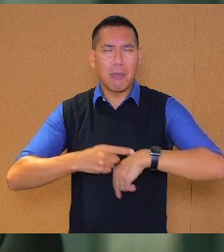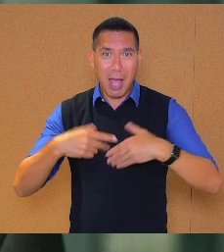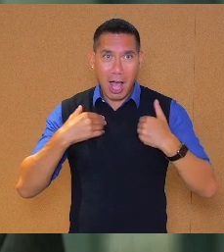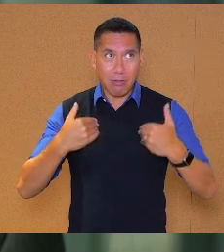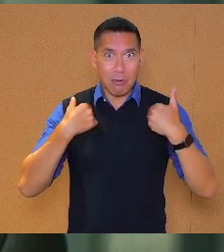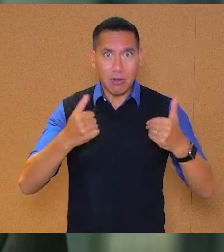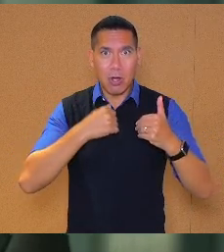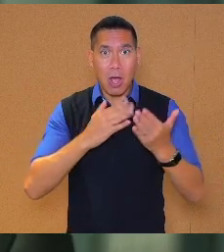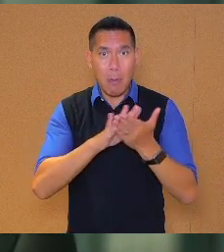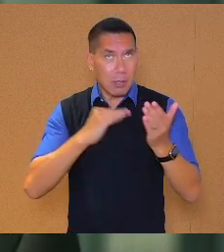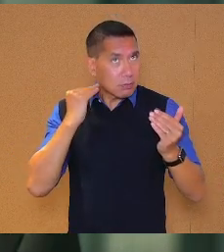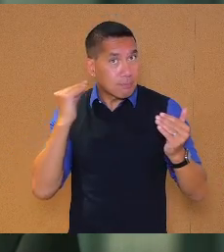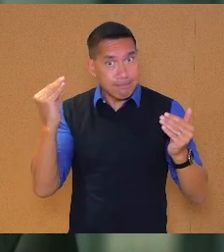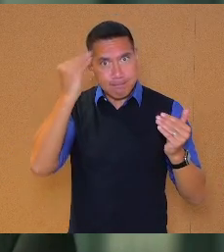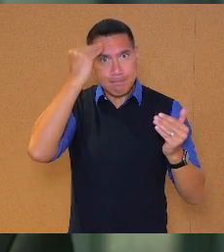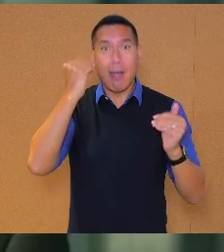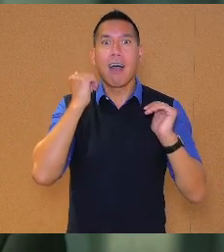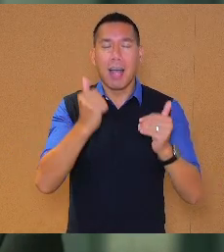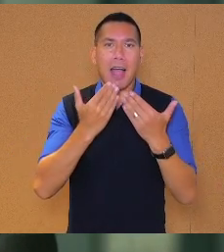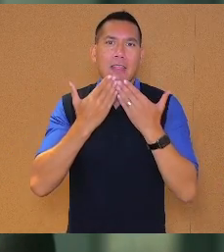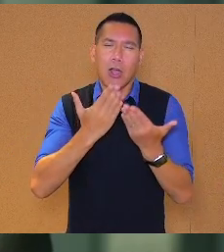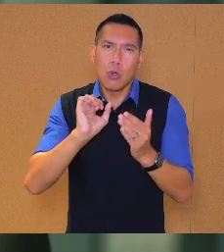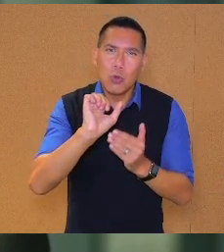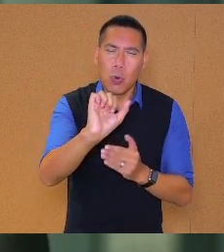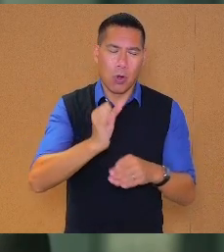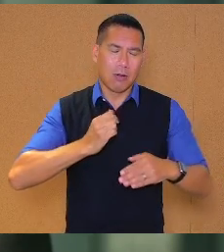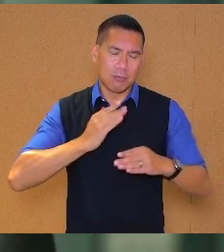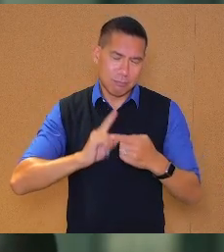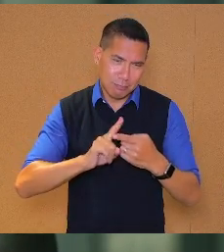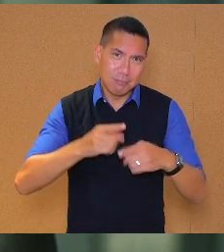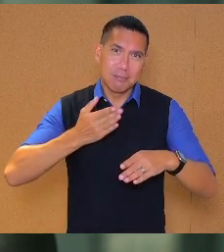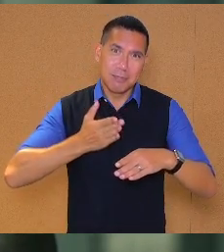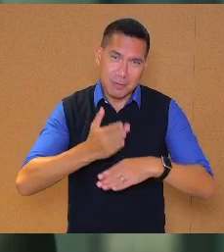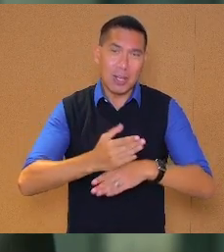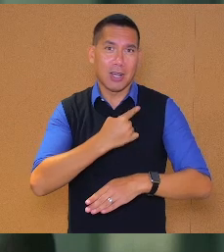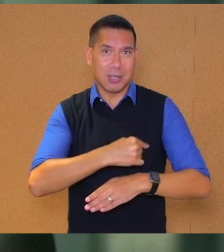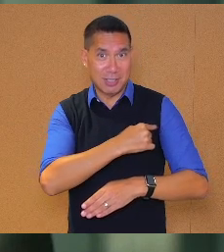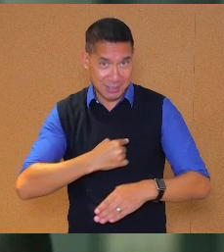being remains front of mind for all of us, I would like to thank you all for your ongoing commitment and dedication and